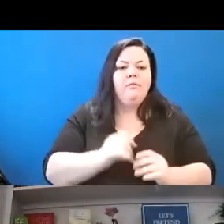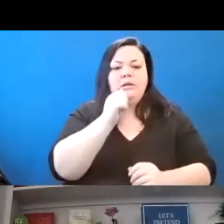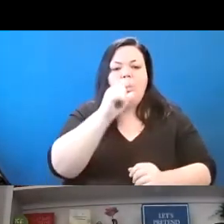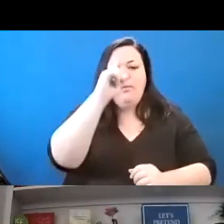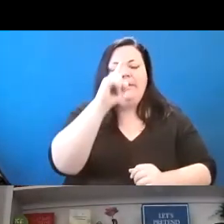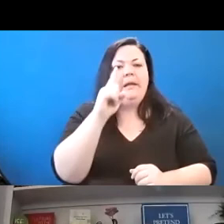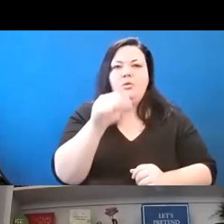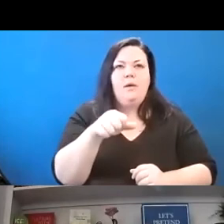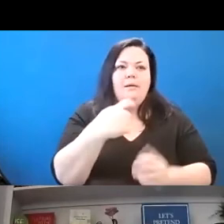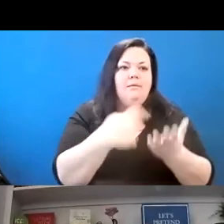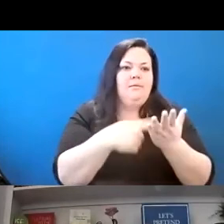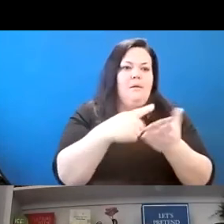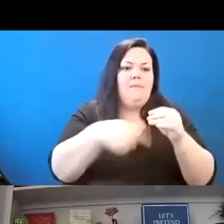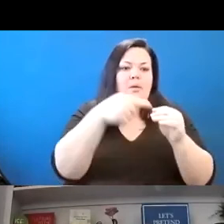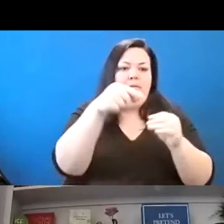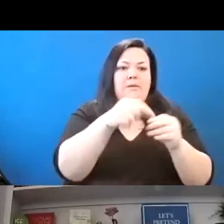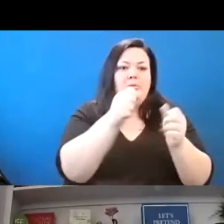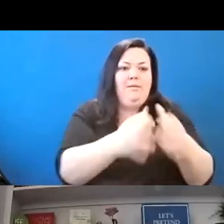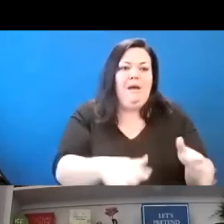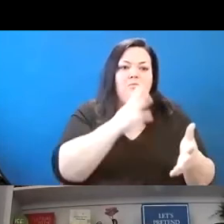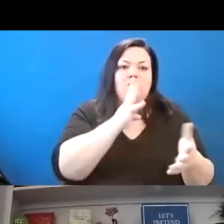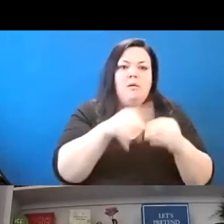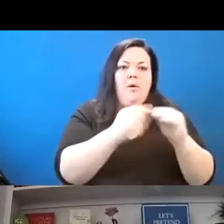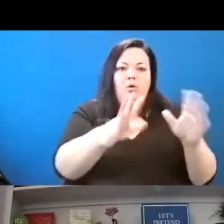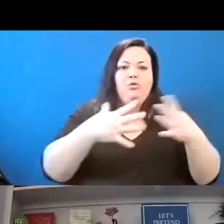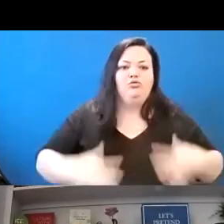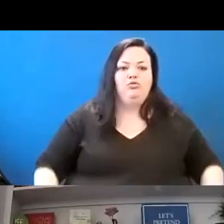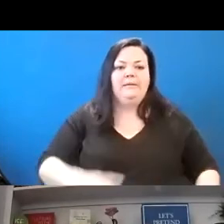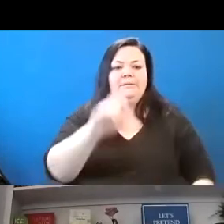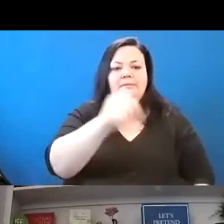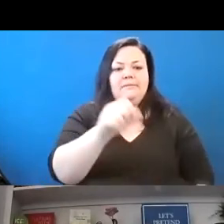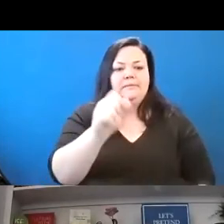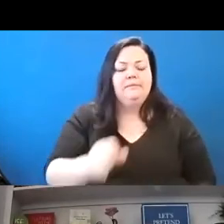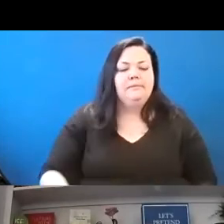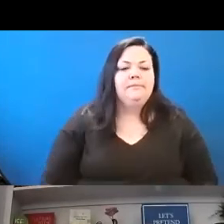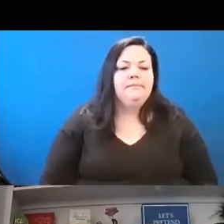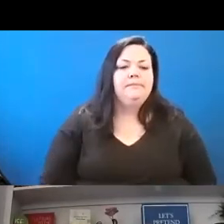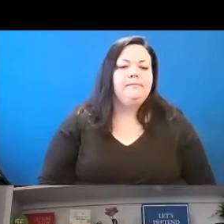about this without talking about the dress so i think that's perfect yellow ruffles i think if you